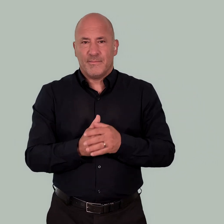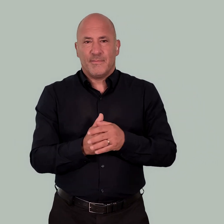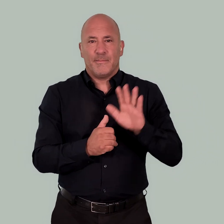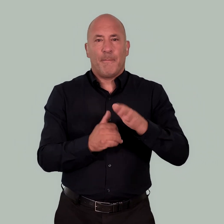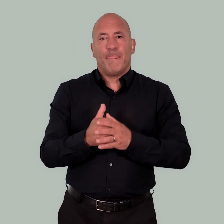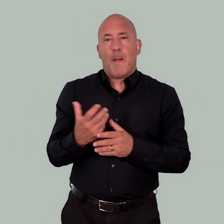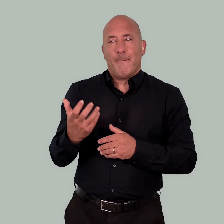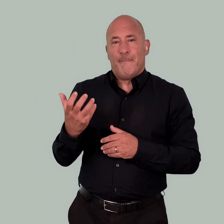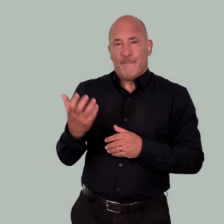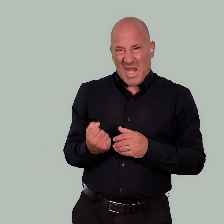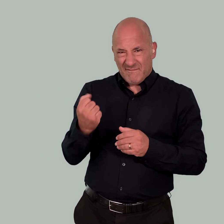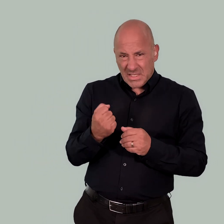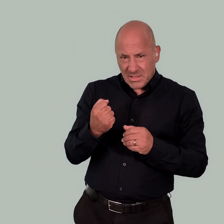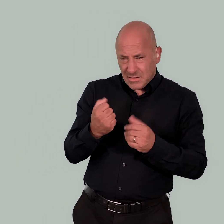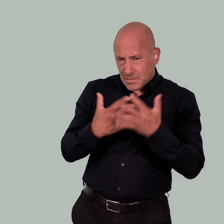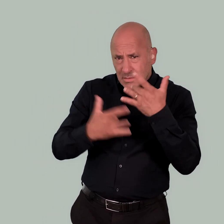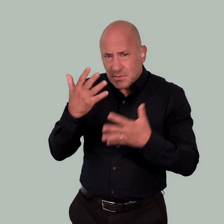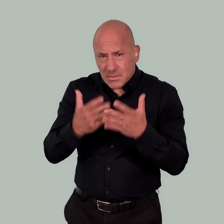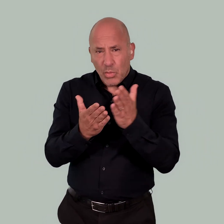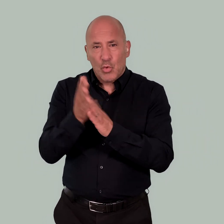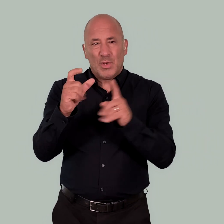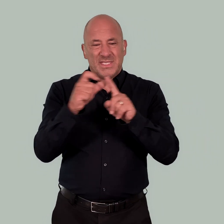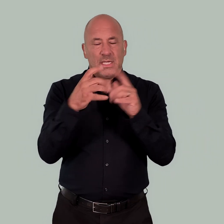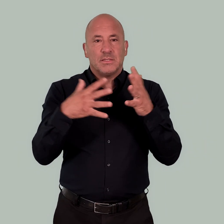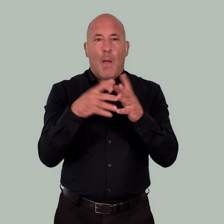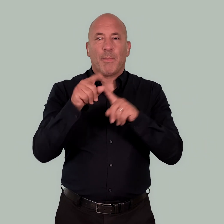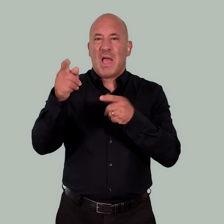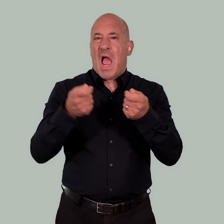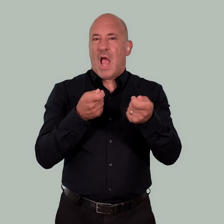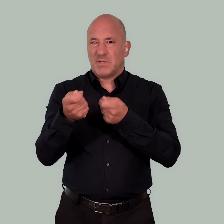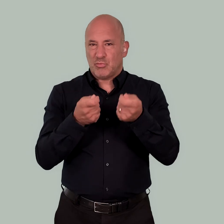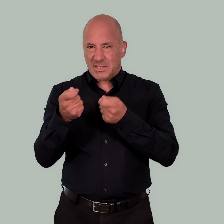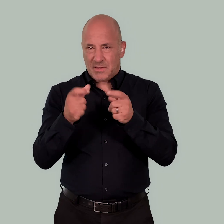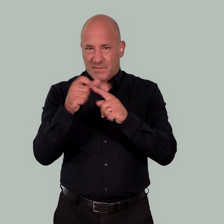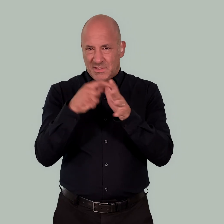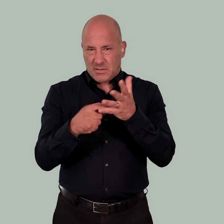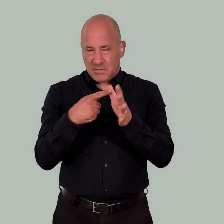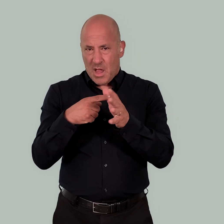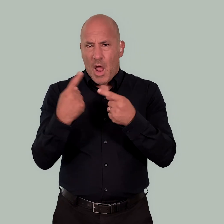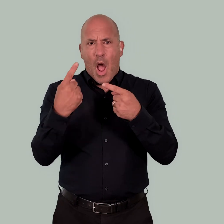While benefit caseload figures are based on DWP administrative data,